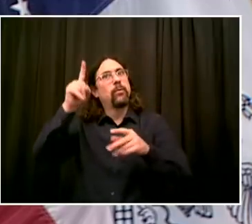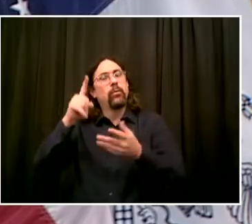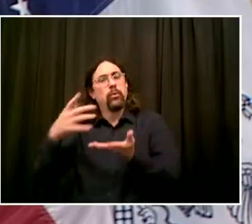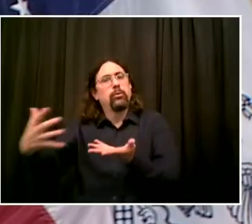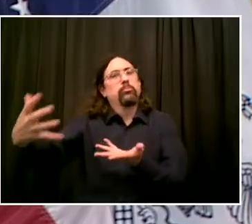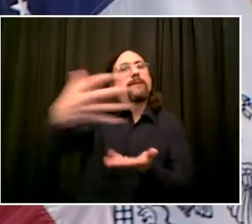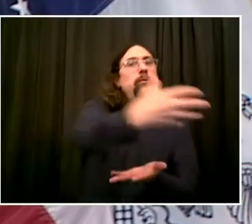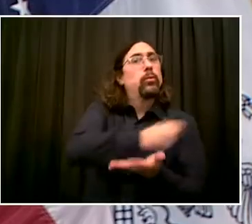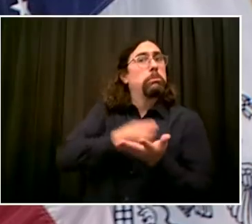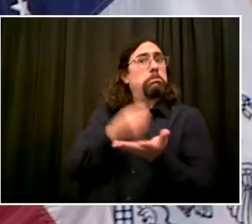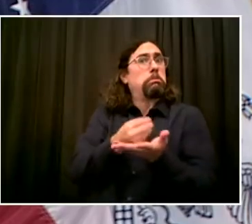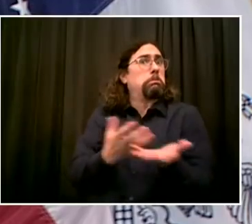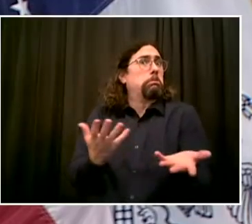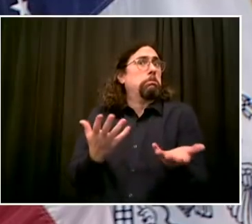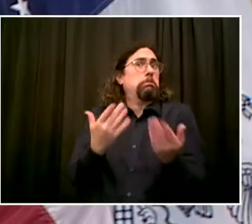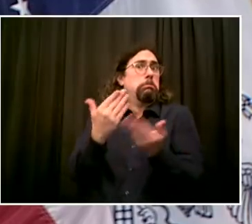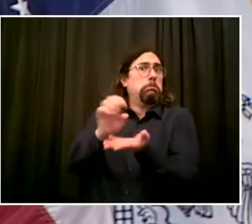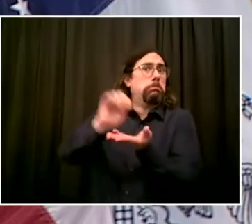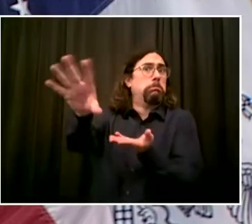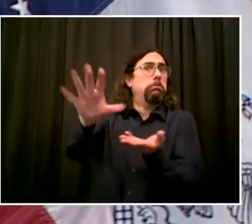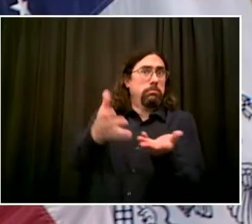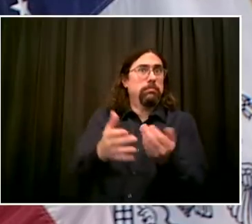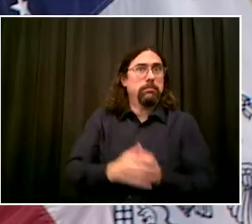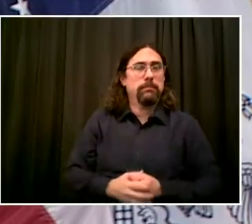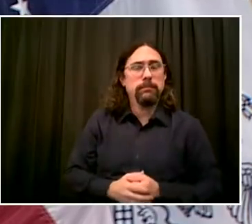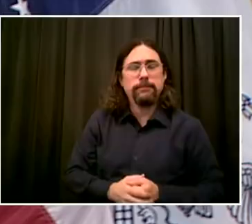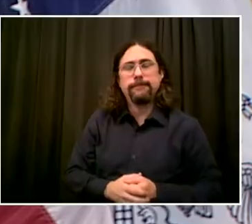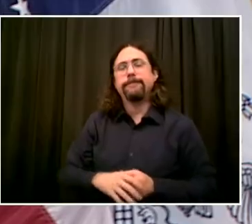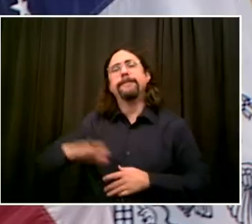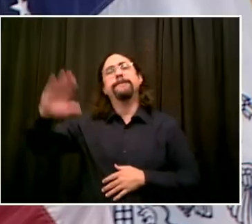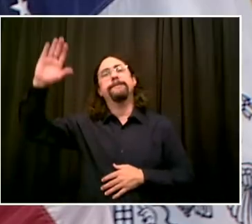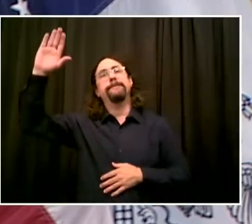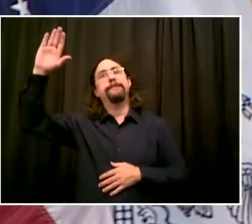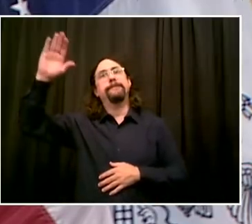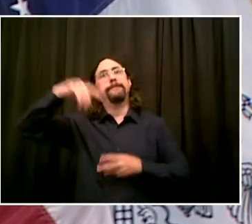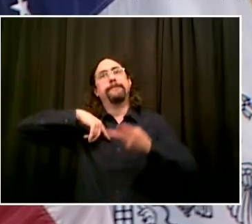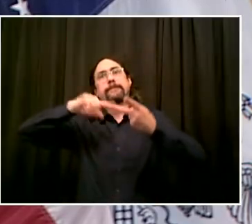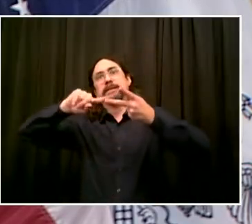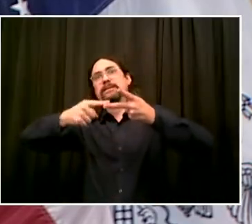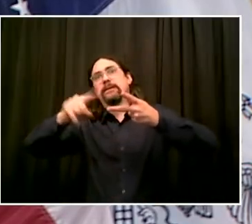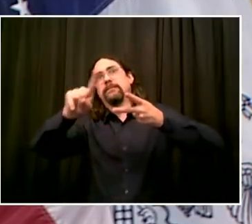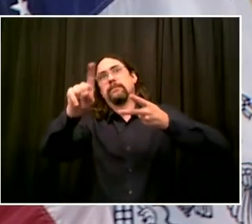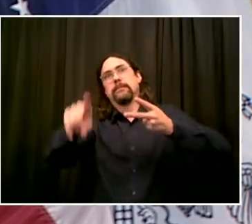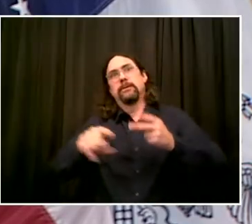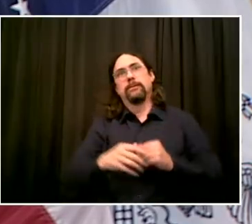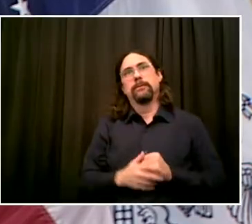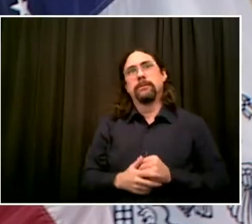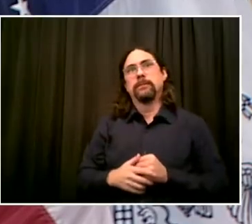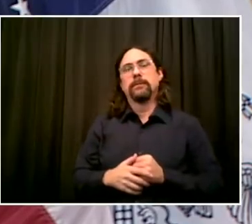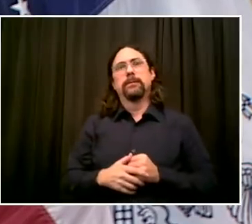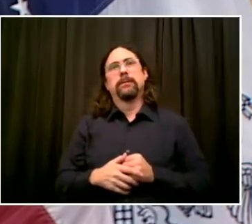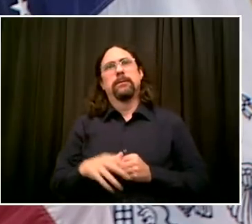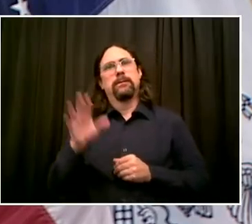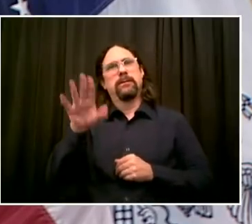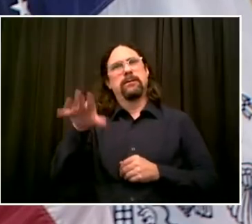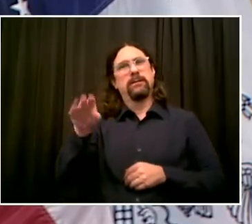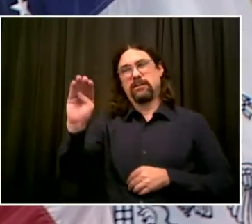LOT OF PEOPLE THAT HAVE SITES AND PPROEY RT TATH WOULLID K E THE OPPORTUNITY TO DO -- DO GOOD FOR HET CY ITAND BRING IN REVENUE AT THE SAME TIME. DID YOU EVER FOLLOW? REALLY QUICK,